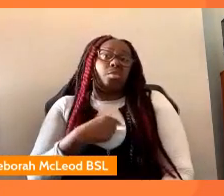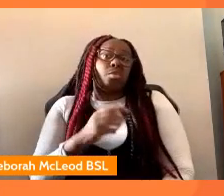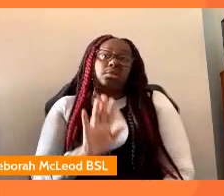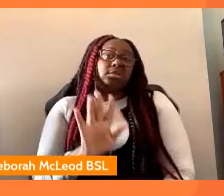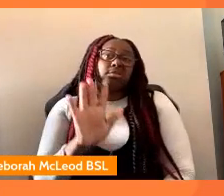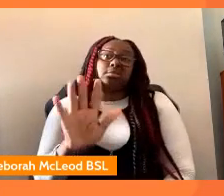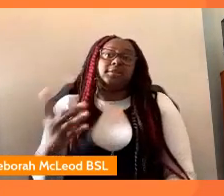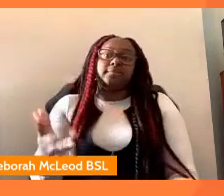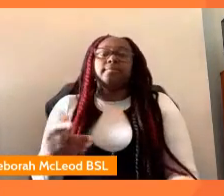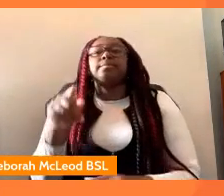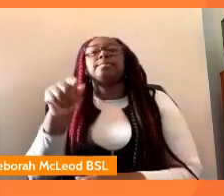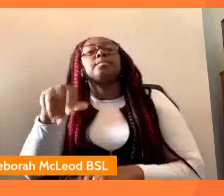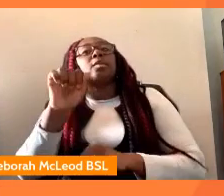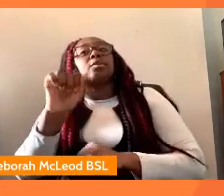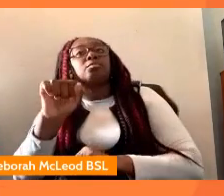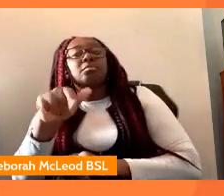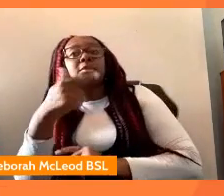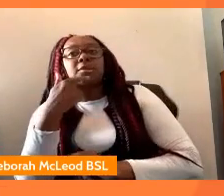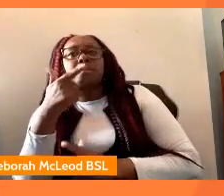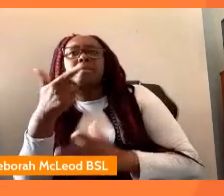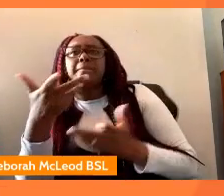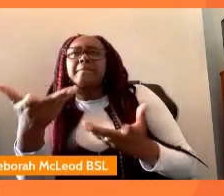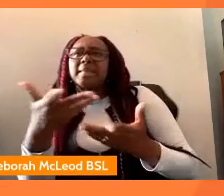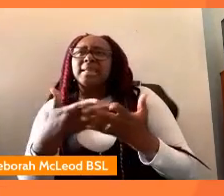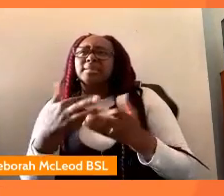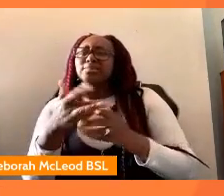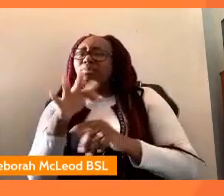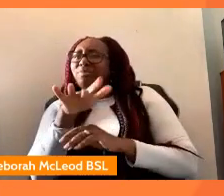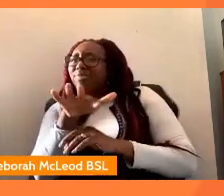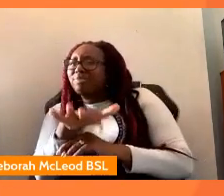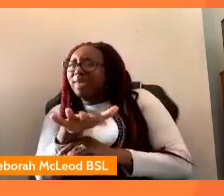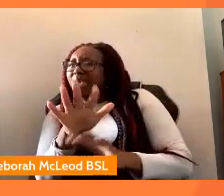That is the other bit. The infrastructure isn't there.